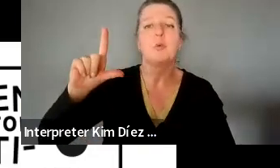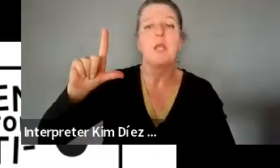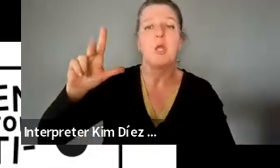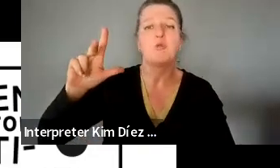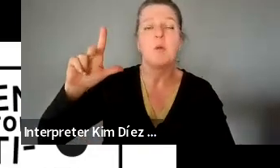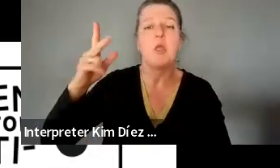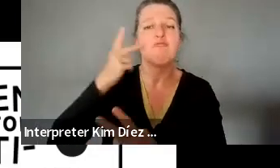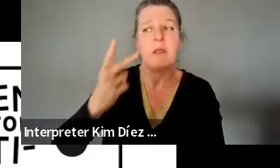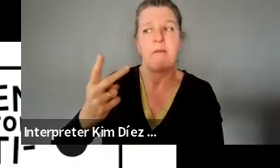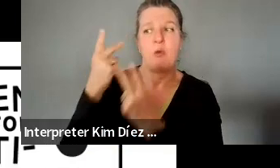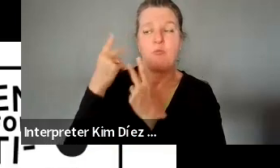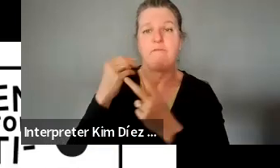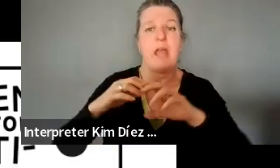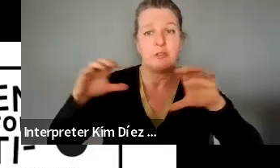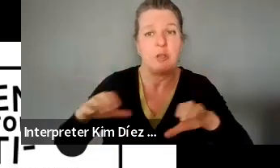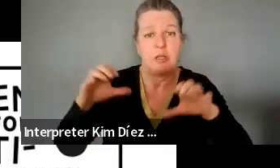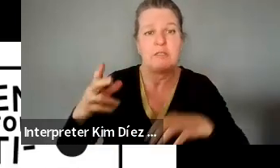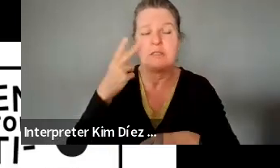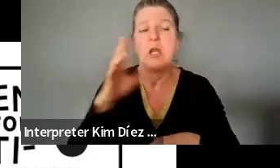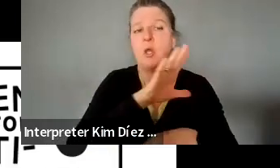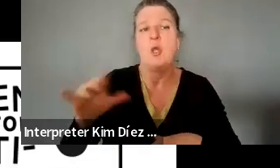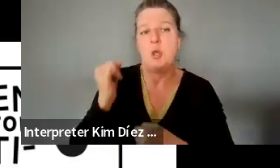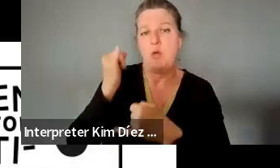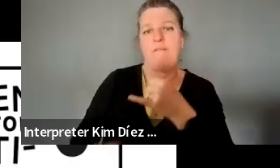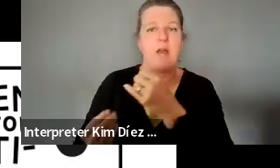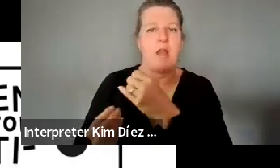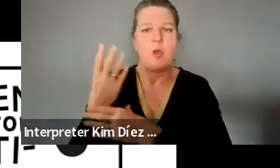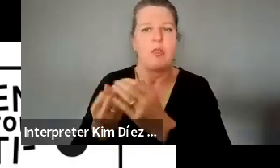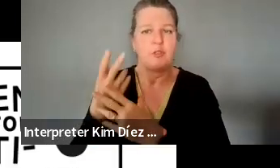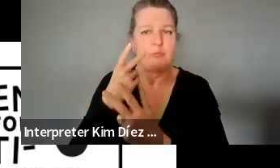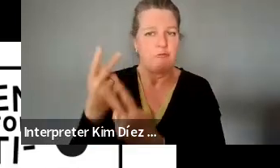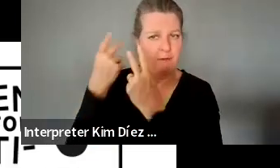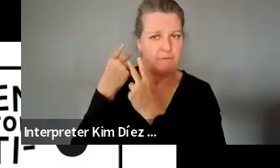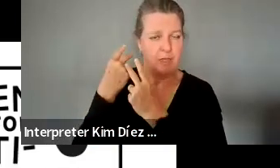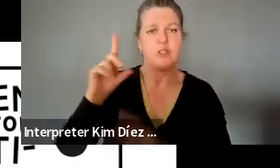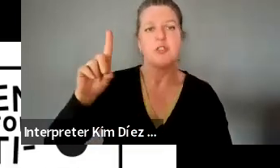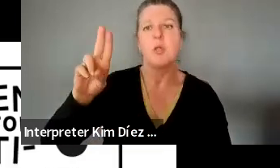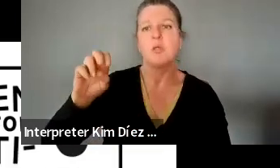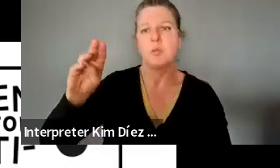you'll find your final spring reflection there that is due May 30th.